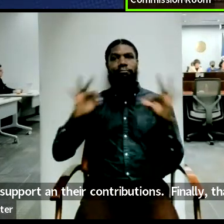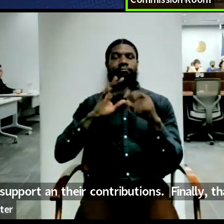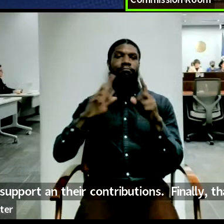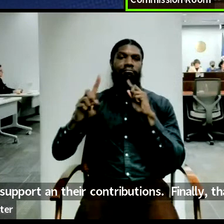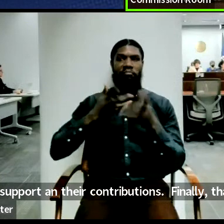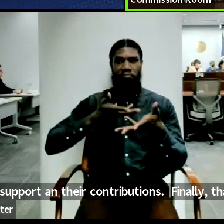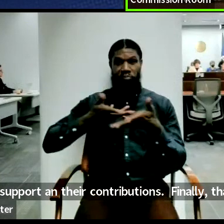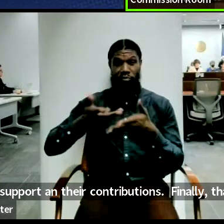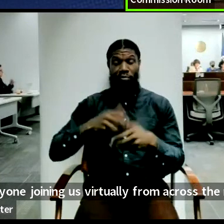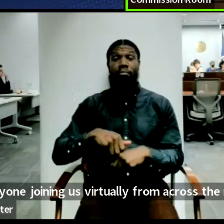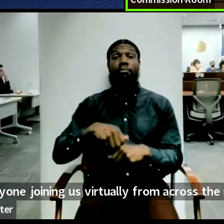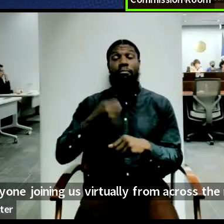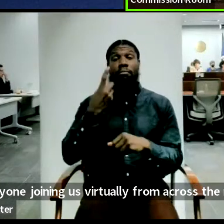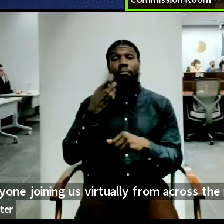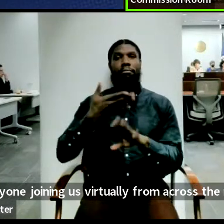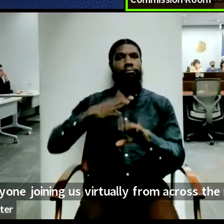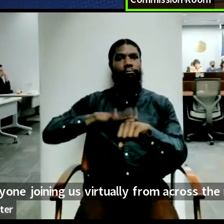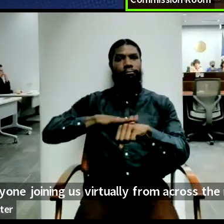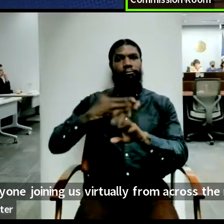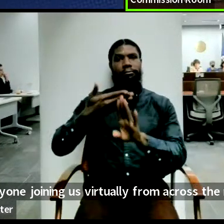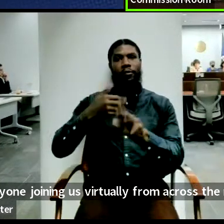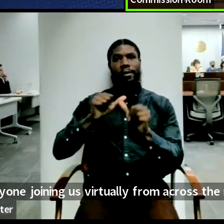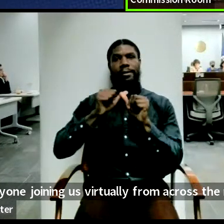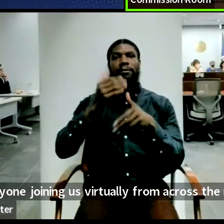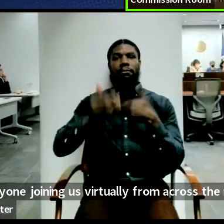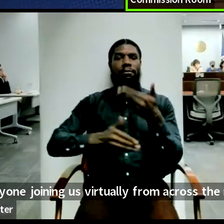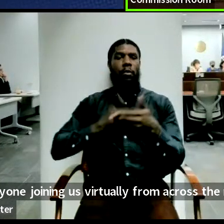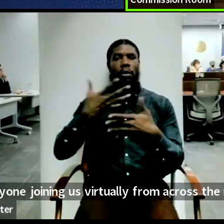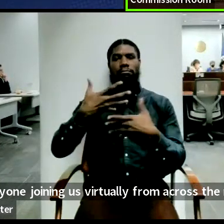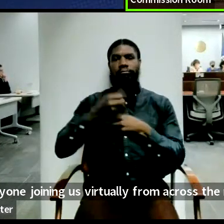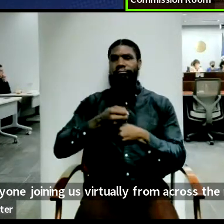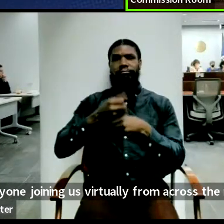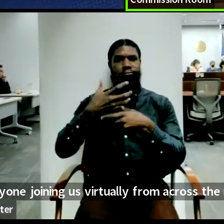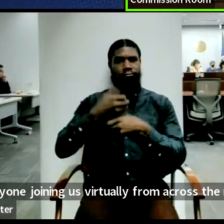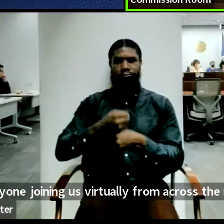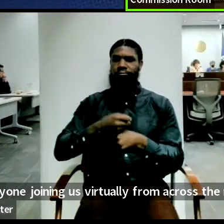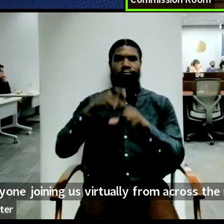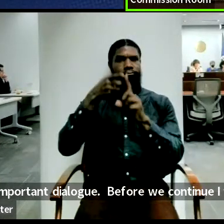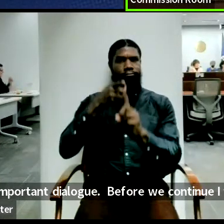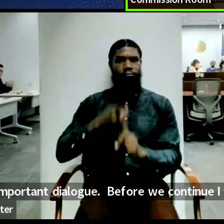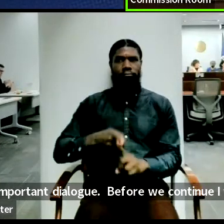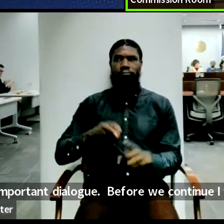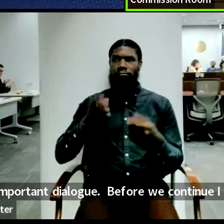I will briefly explain the procedures for today's listening session. The listening session is being